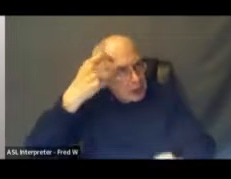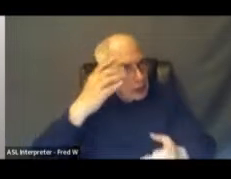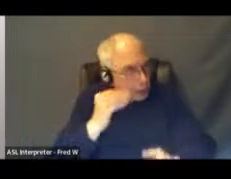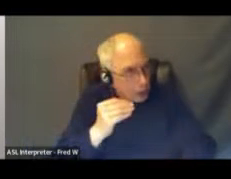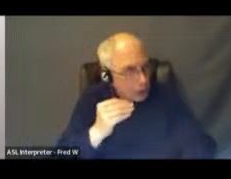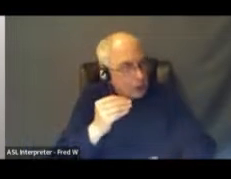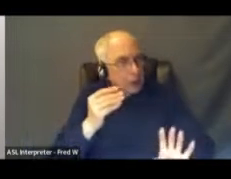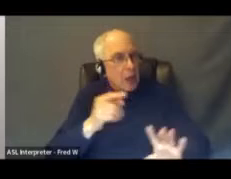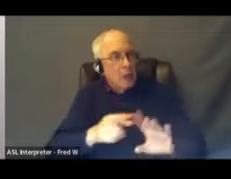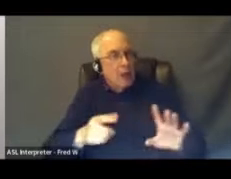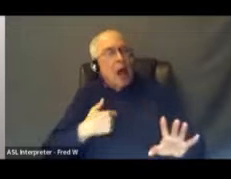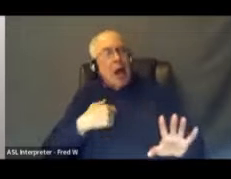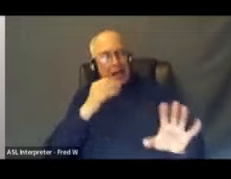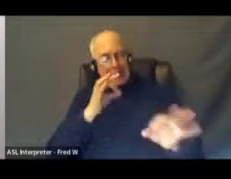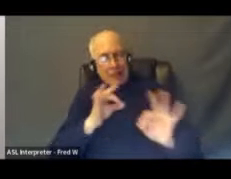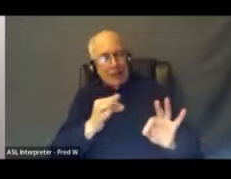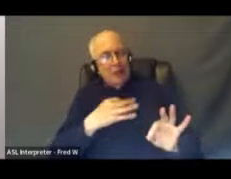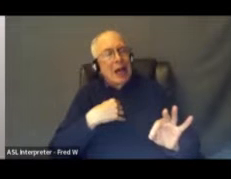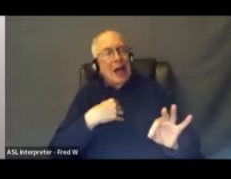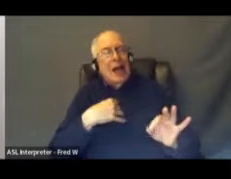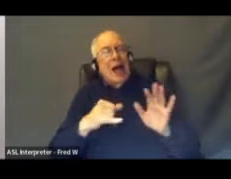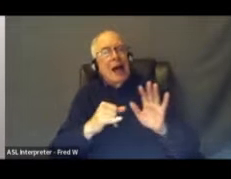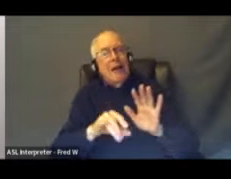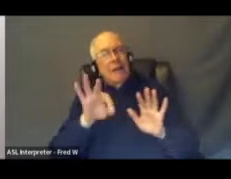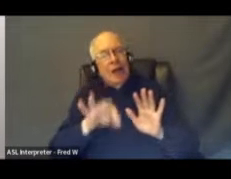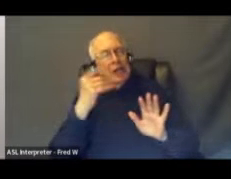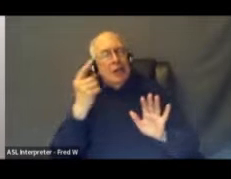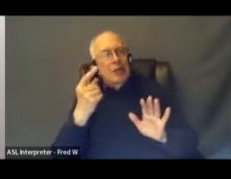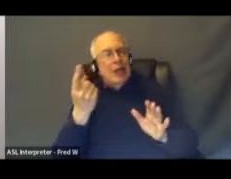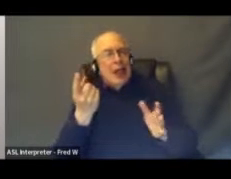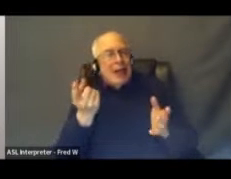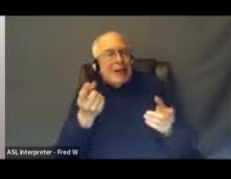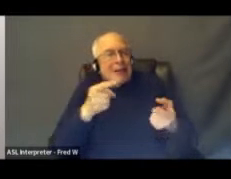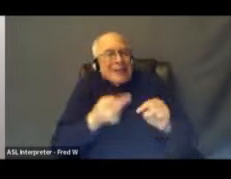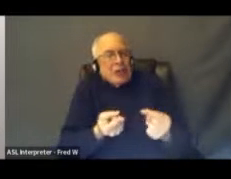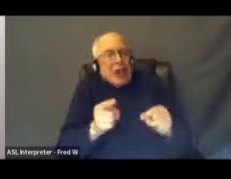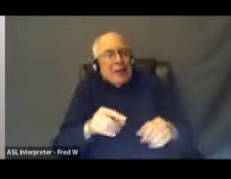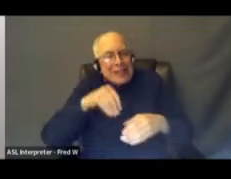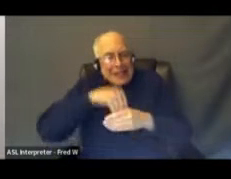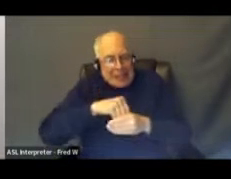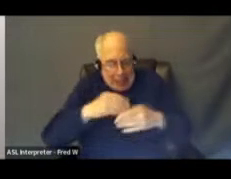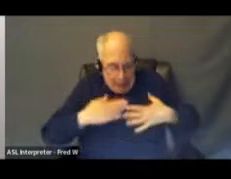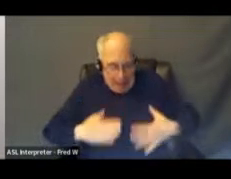identified an injury that happened on the inside like a stroke, or a substance overdose with resuscitation, rather than